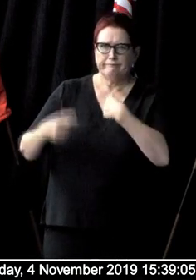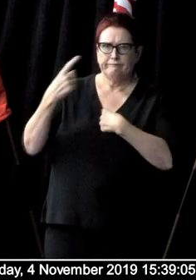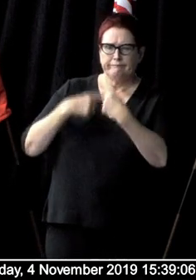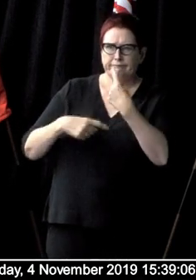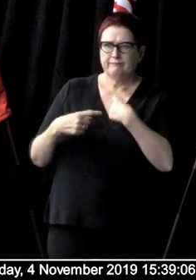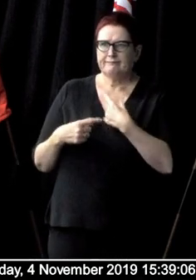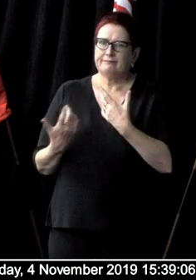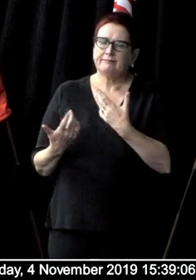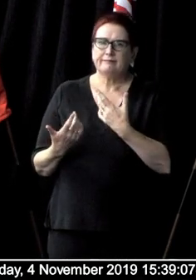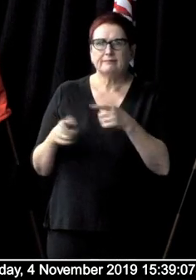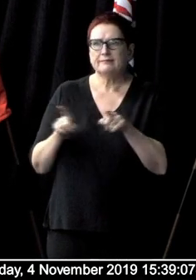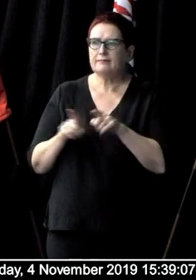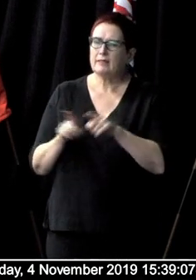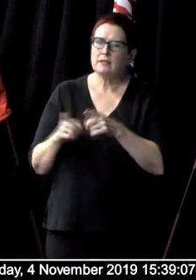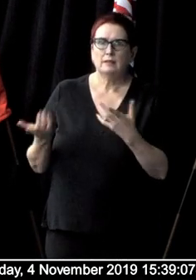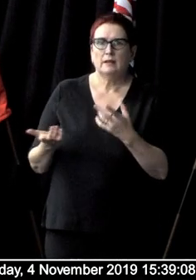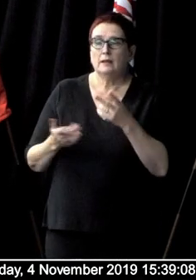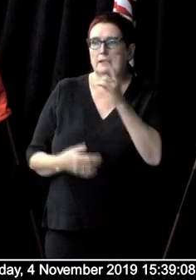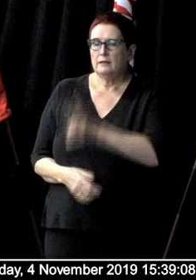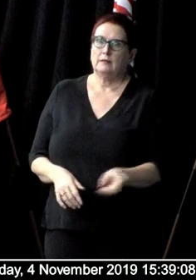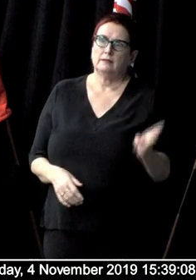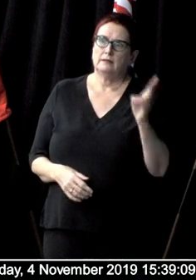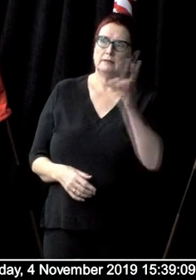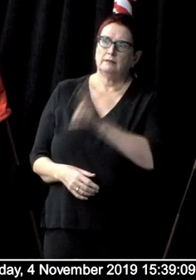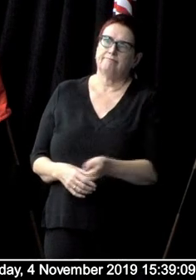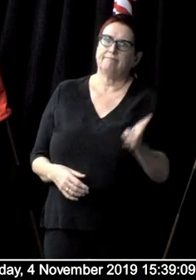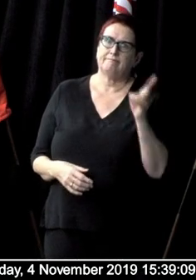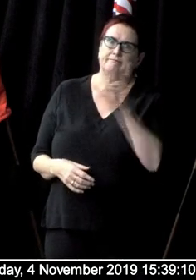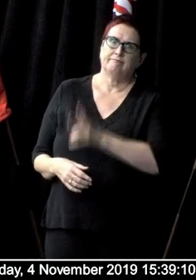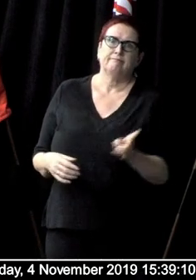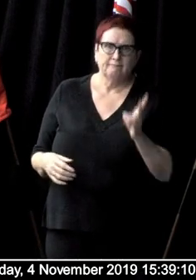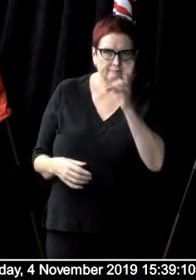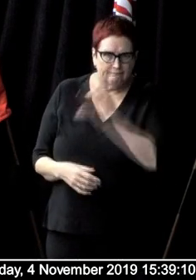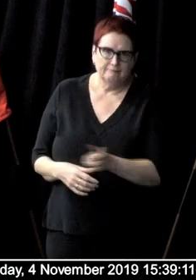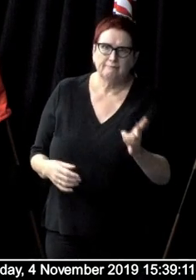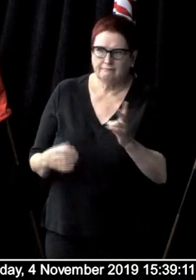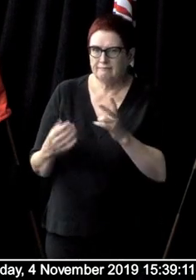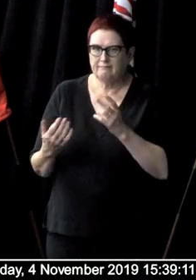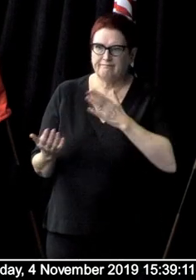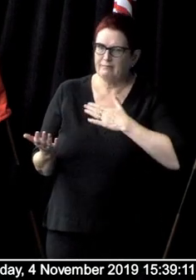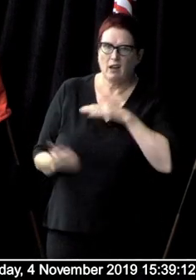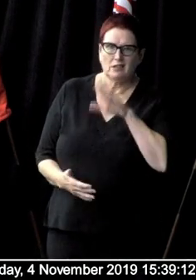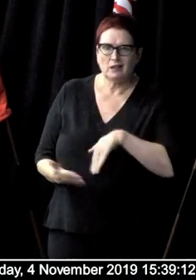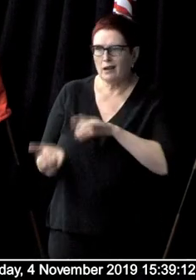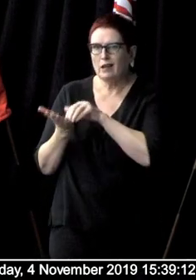like a revolving door of their student having a, being suspended due to behaviour